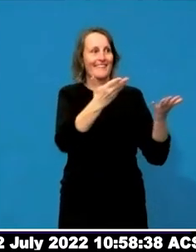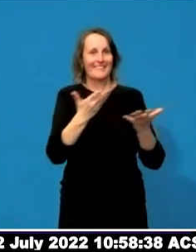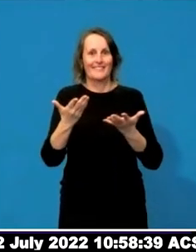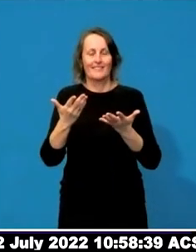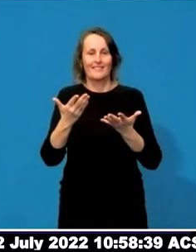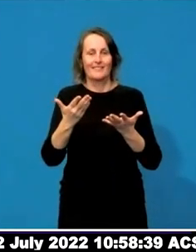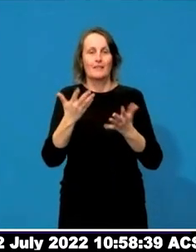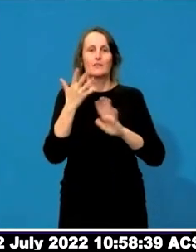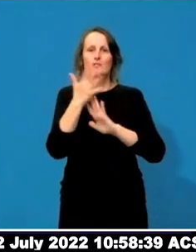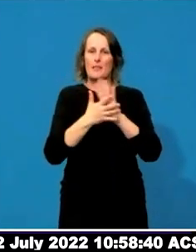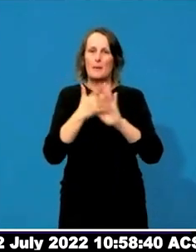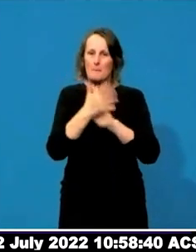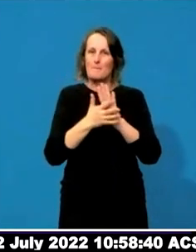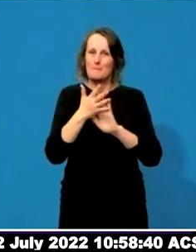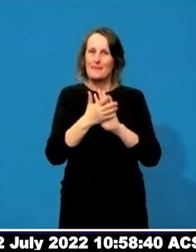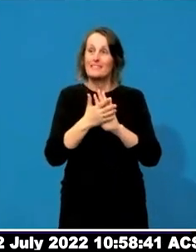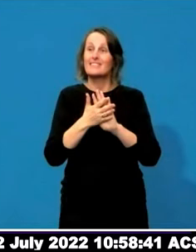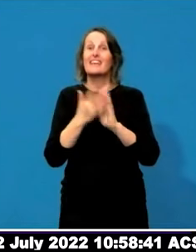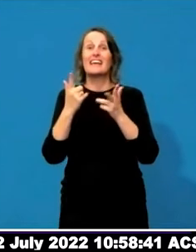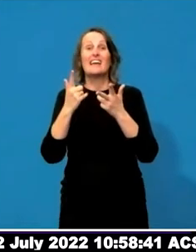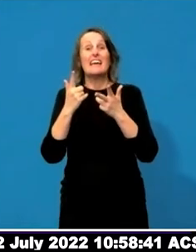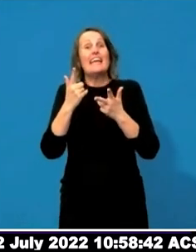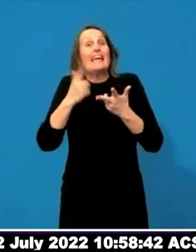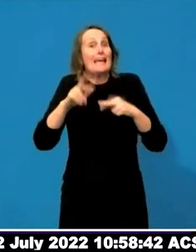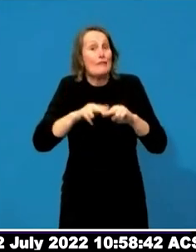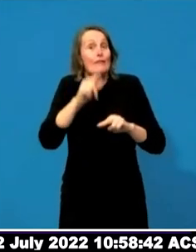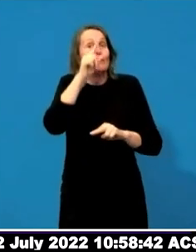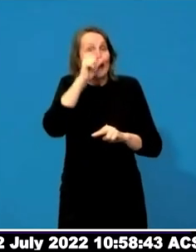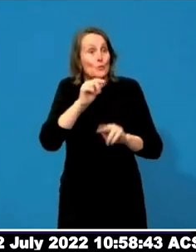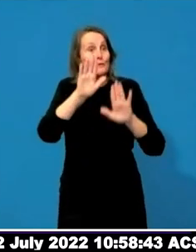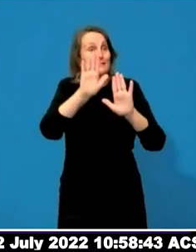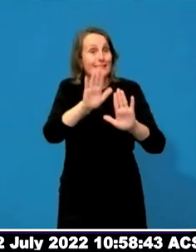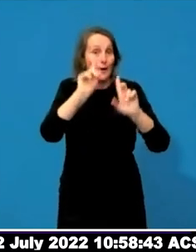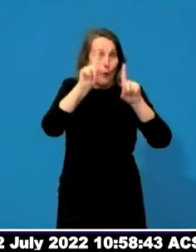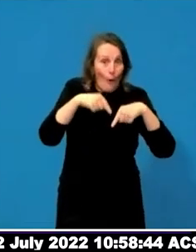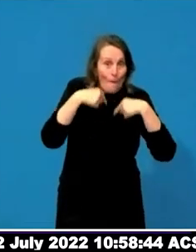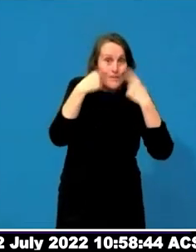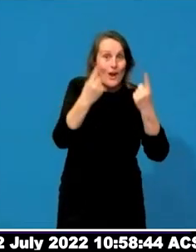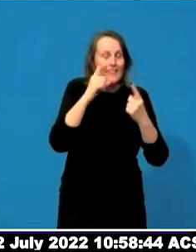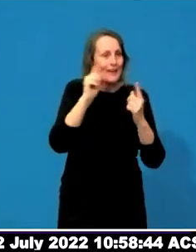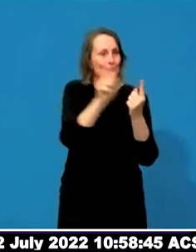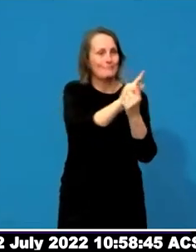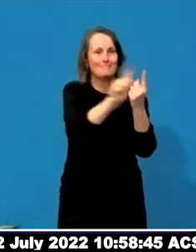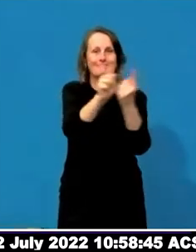So that limits the number of people that they are able to see in a day if they have to travel in and out because of housing.